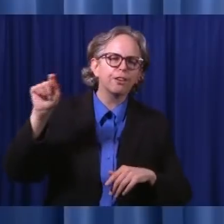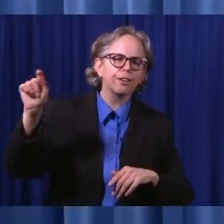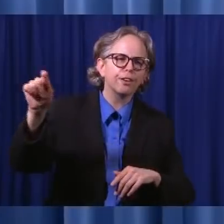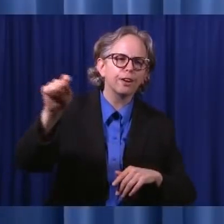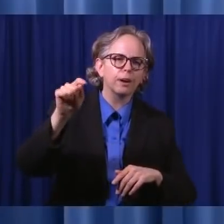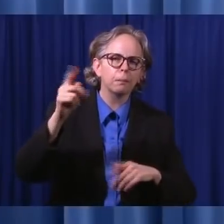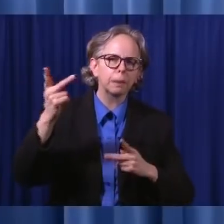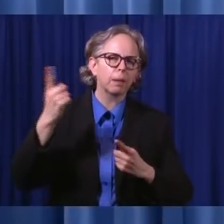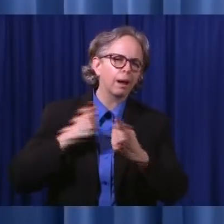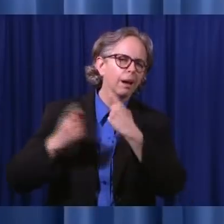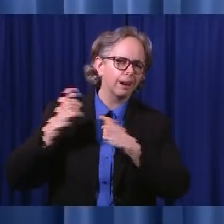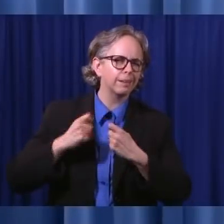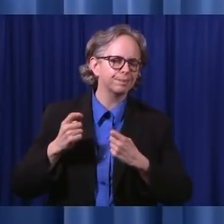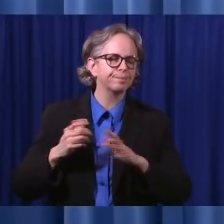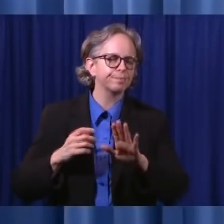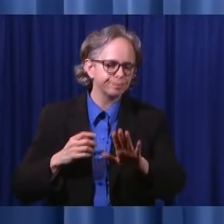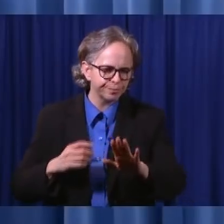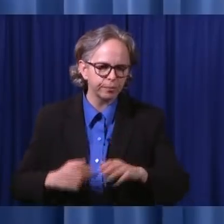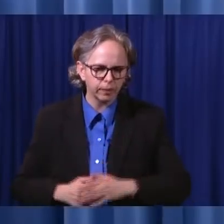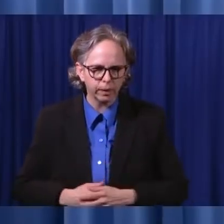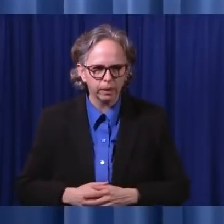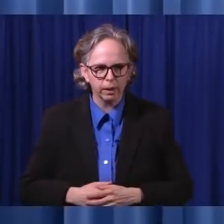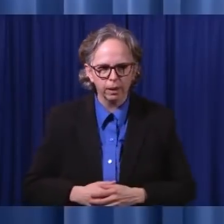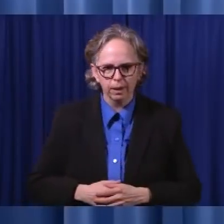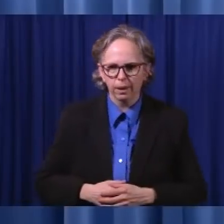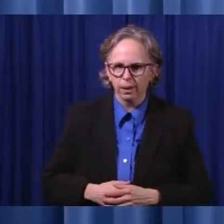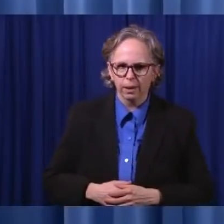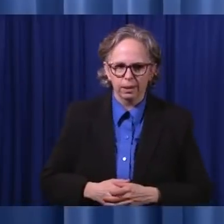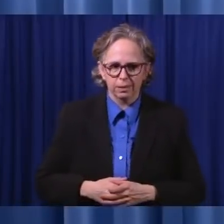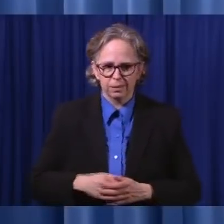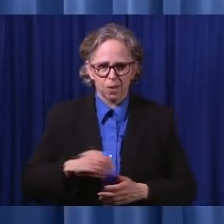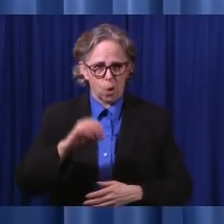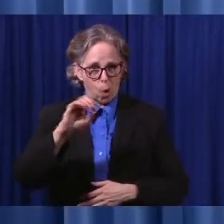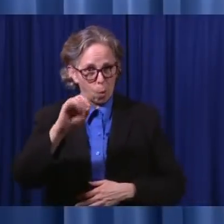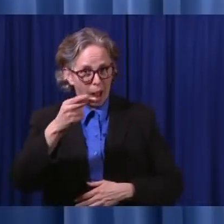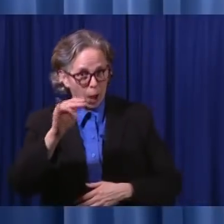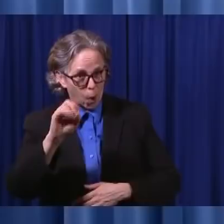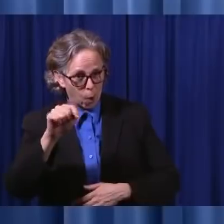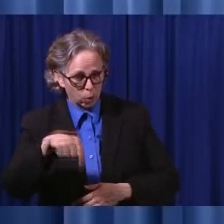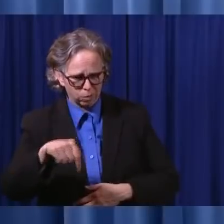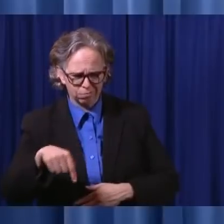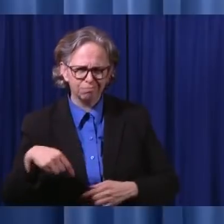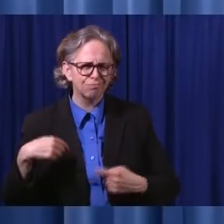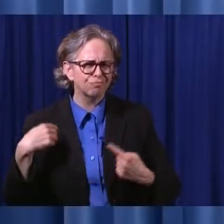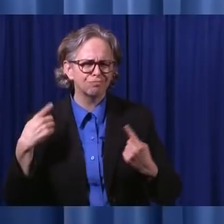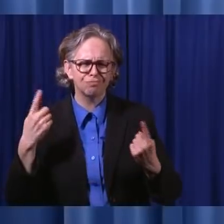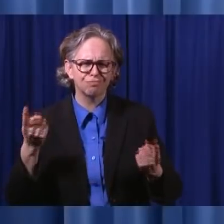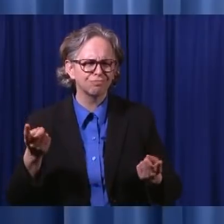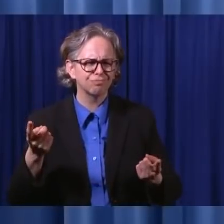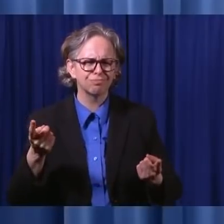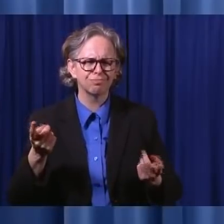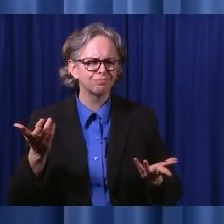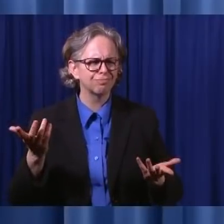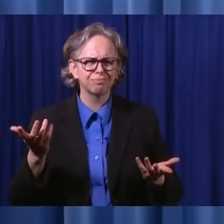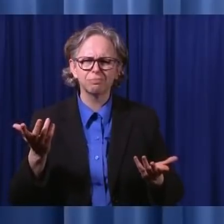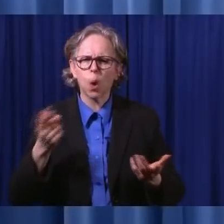COULD WEIGH IN ON THIS. SFLO I HAVE BEEN ASKED THIS QUESTION A NUMBER OF TIMES. NOT HERE, I DON'T THINK. WE HAVE A LONG